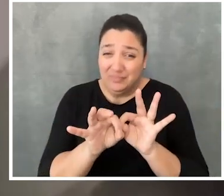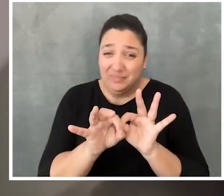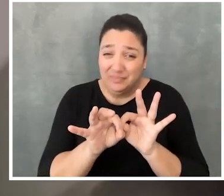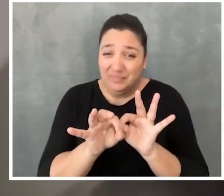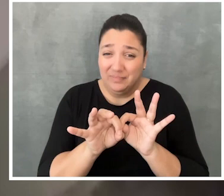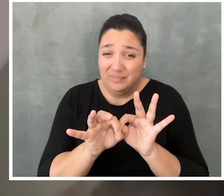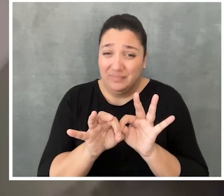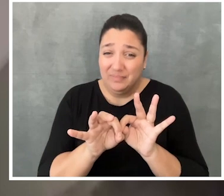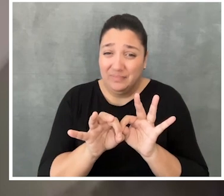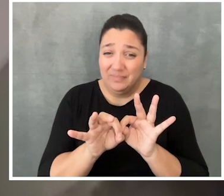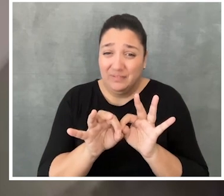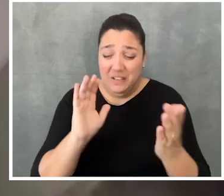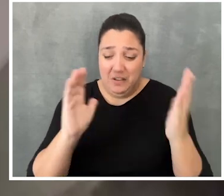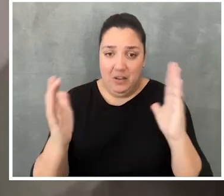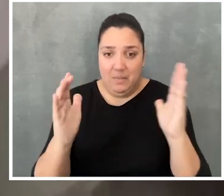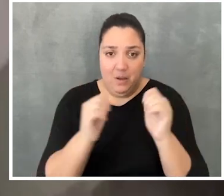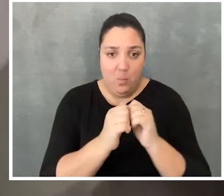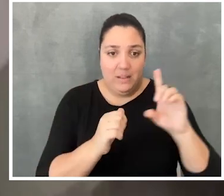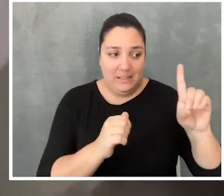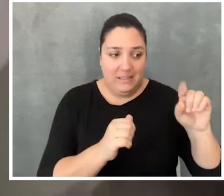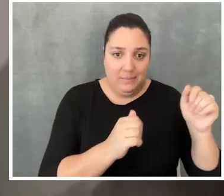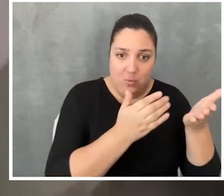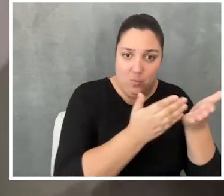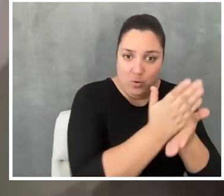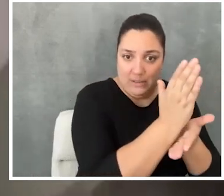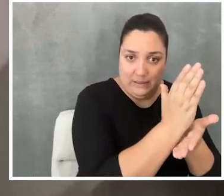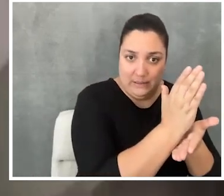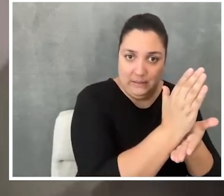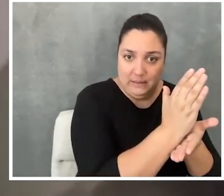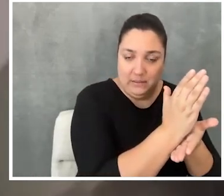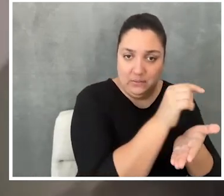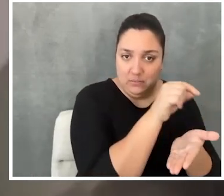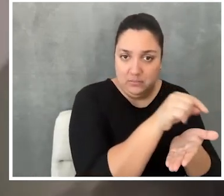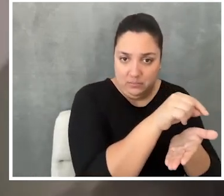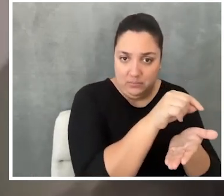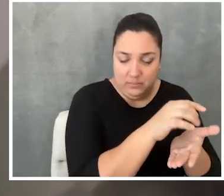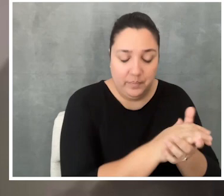between disability rights, because disability rights